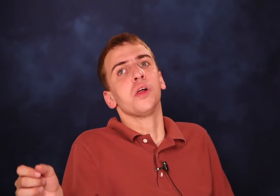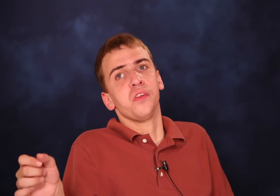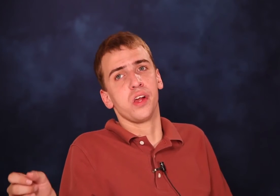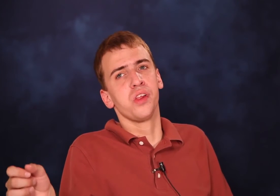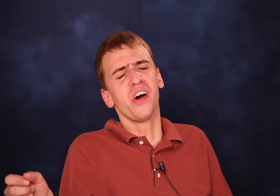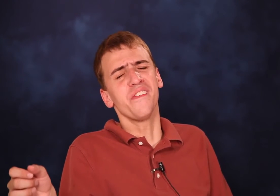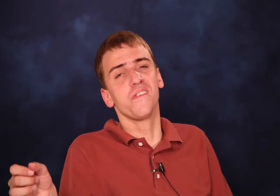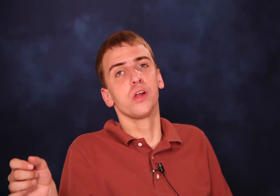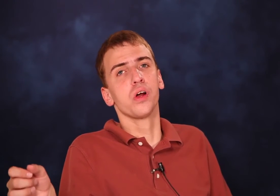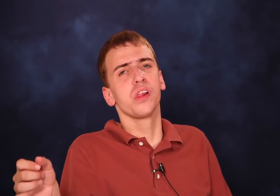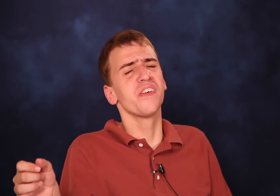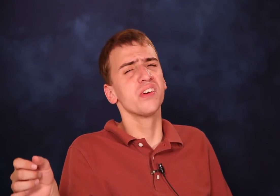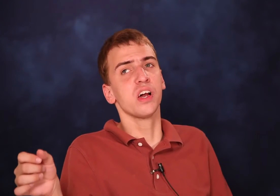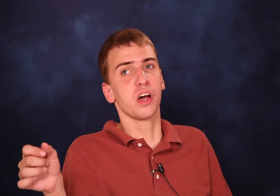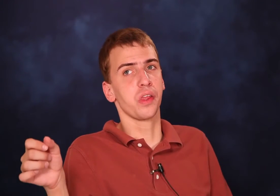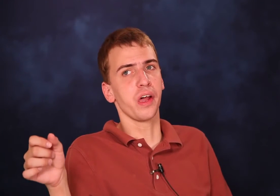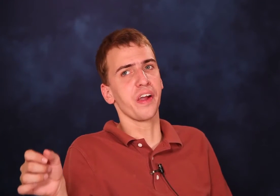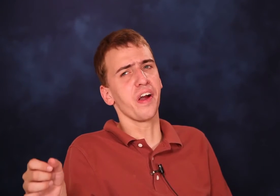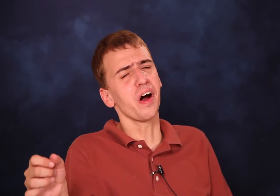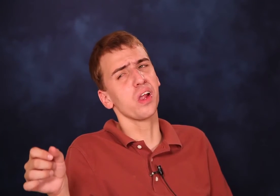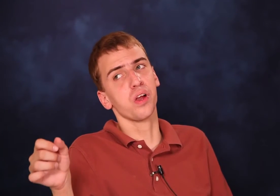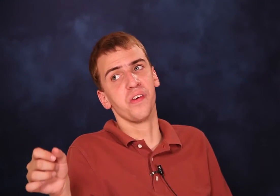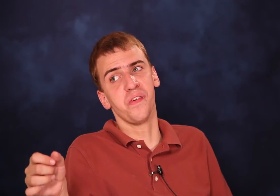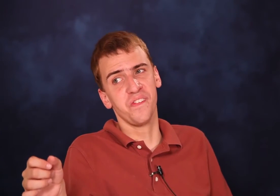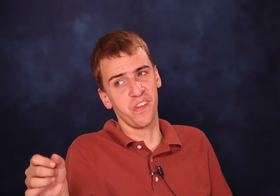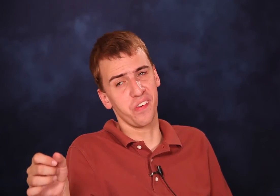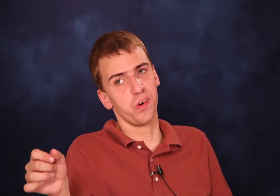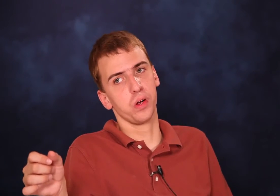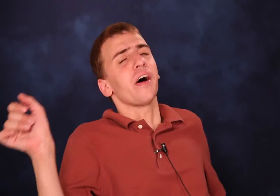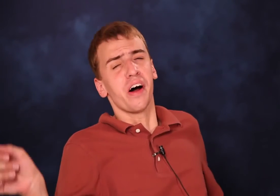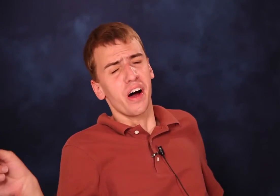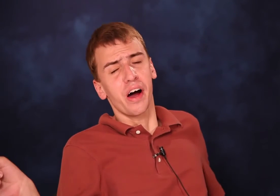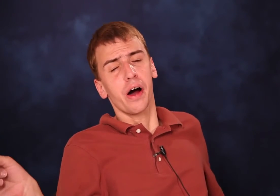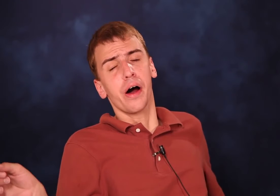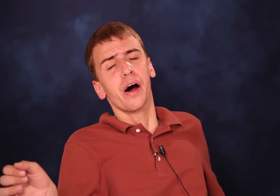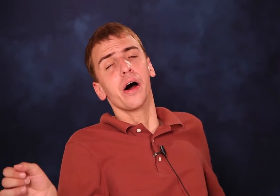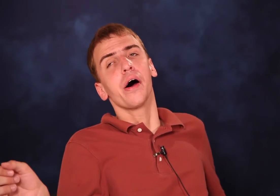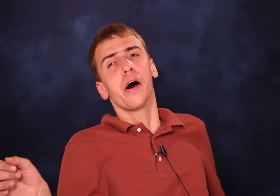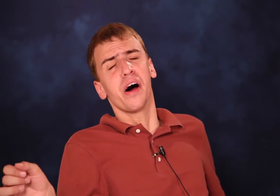does not mean that someone has a cognitive impairment.